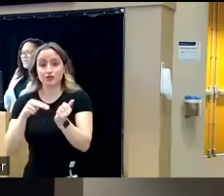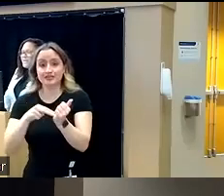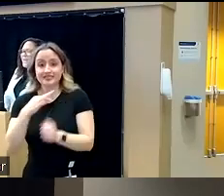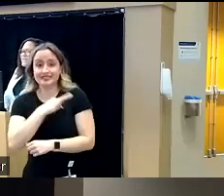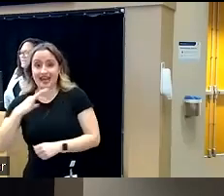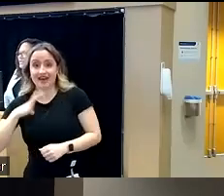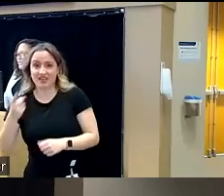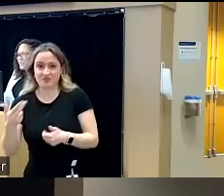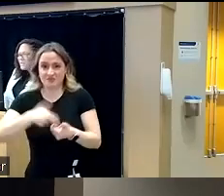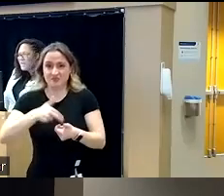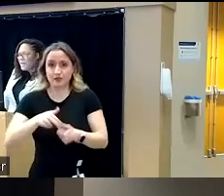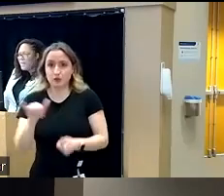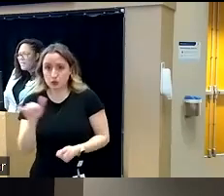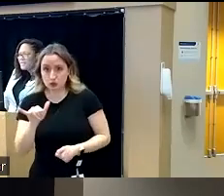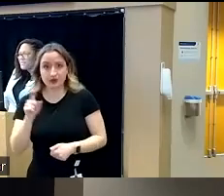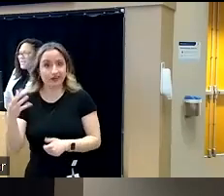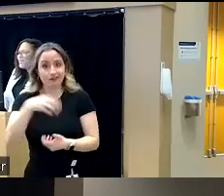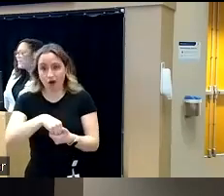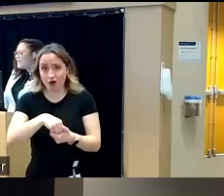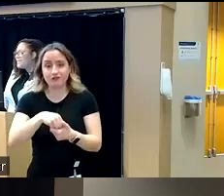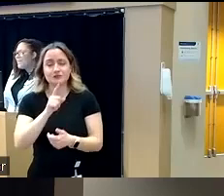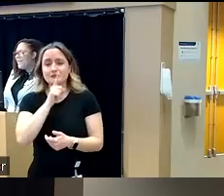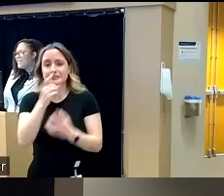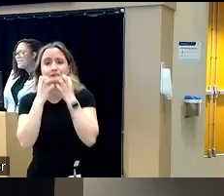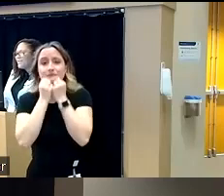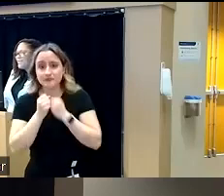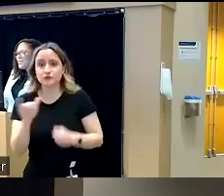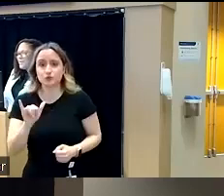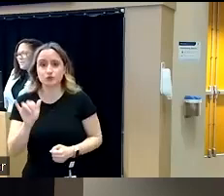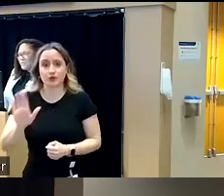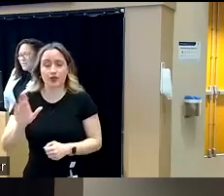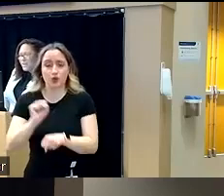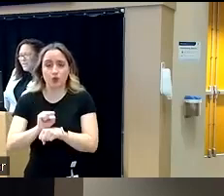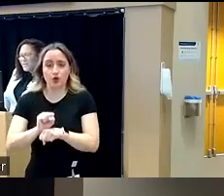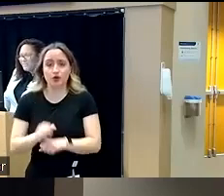participates and contributes um in such meaningful ways uh to the work we do at strong recovery